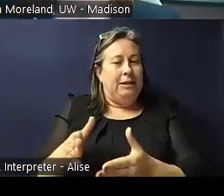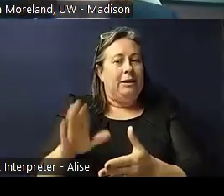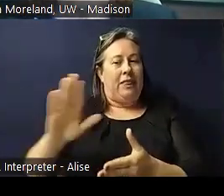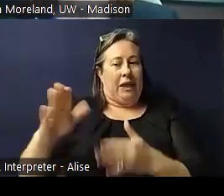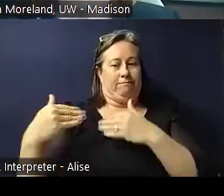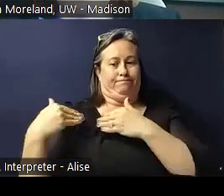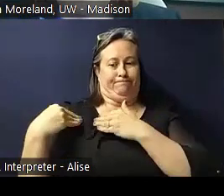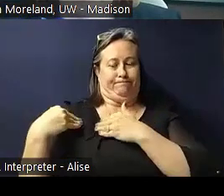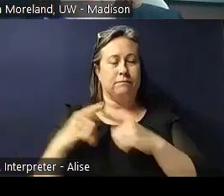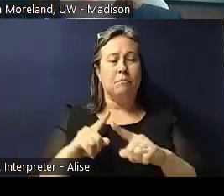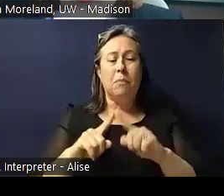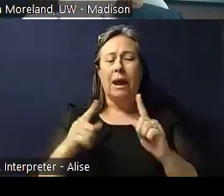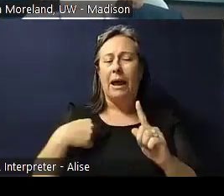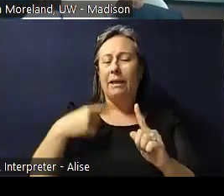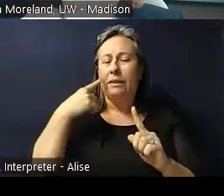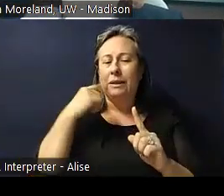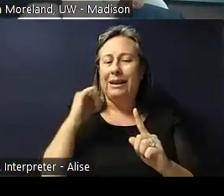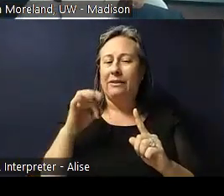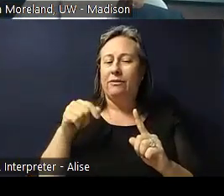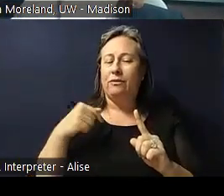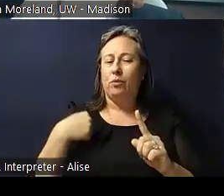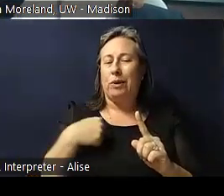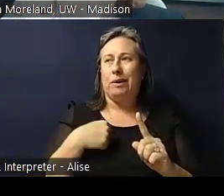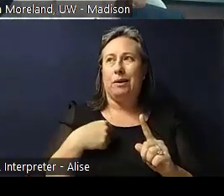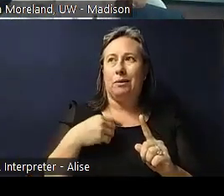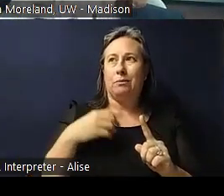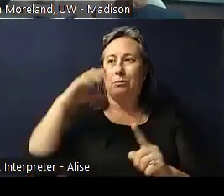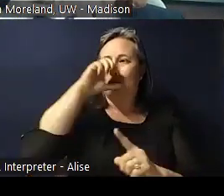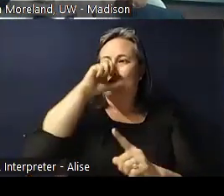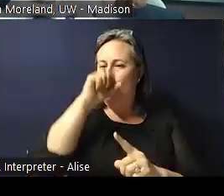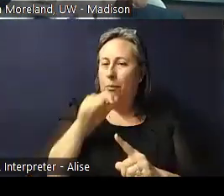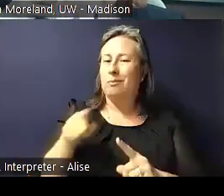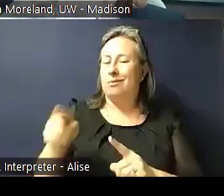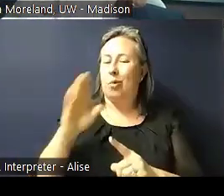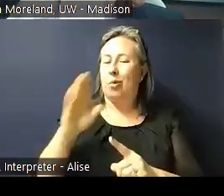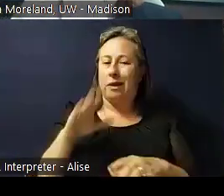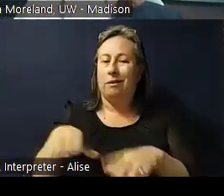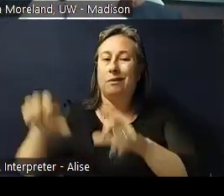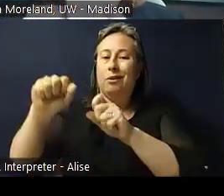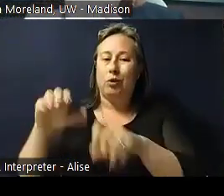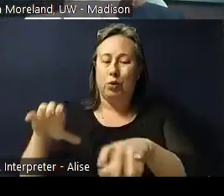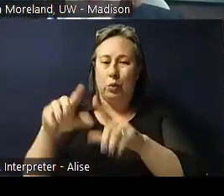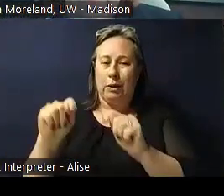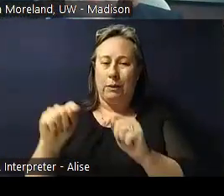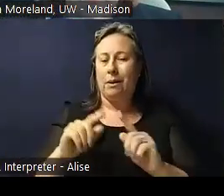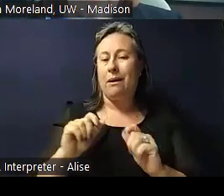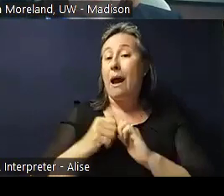but I also think if we presume, right, that they're going to do it, right, how do we know that we're looking at that?